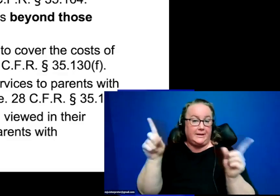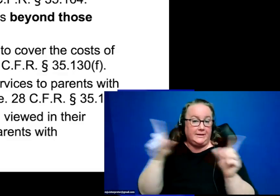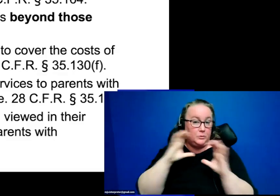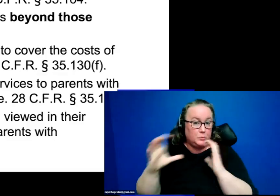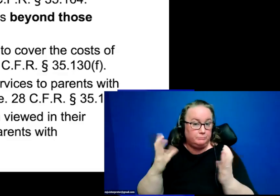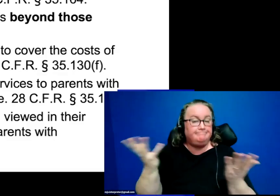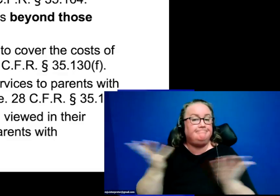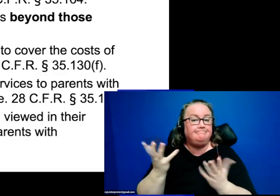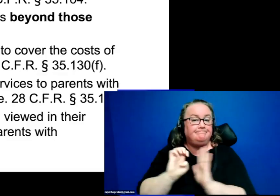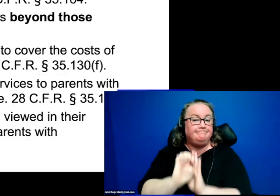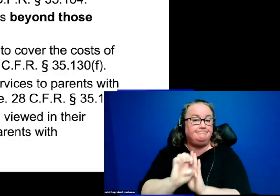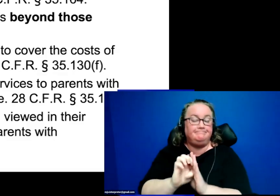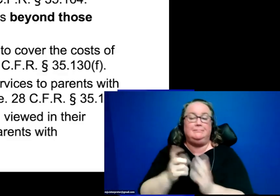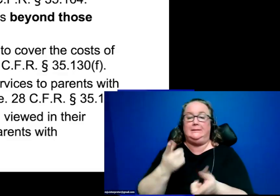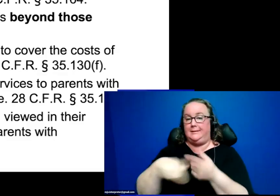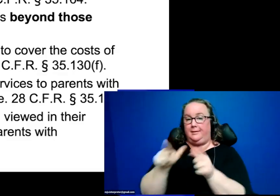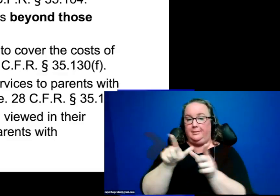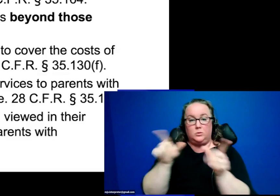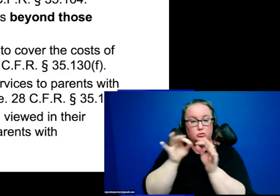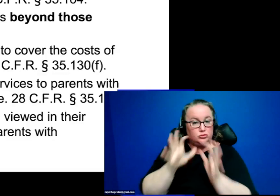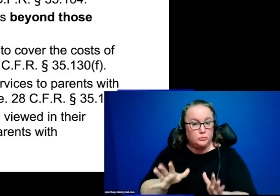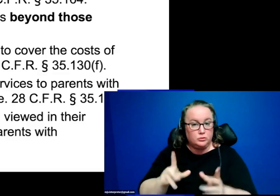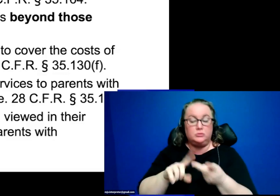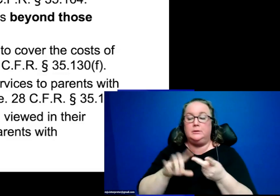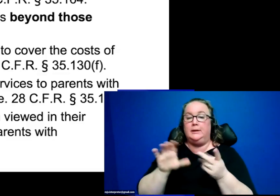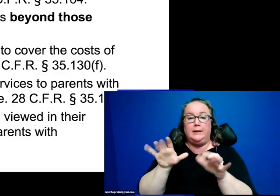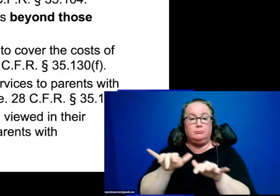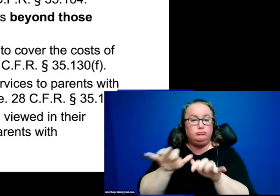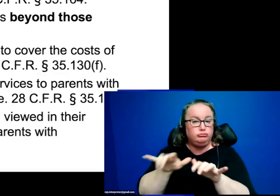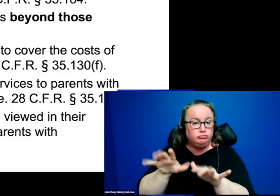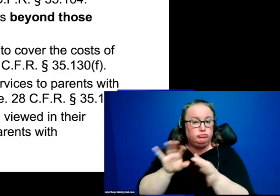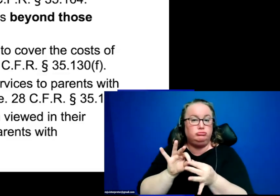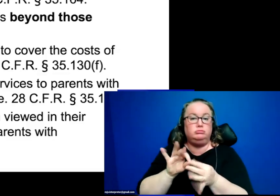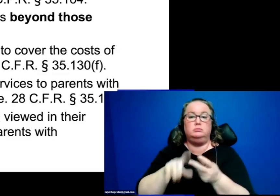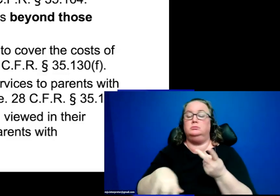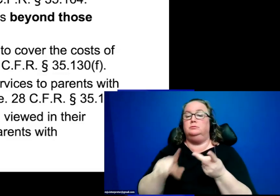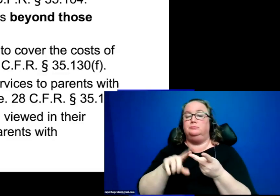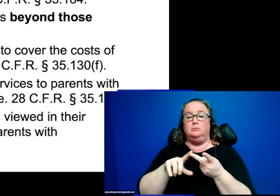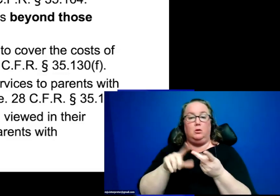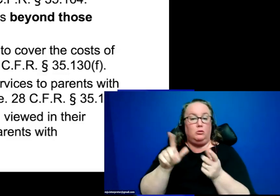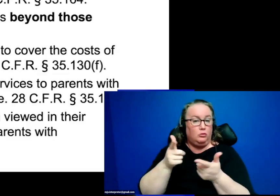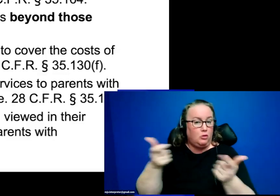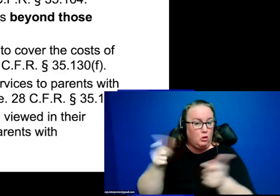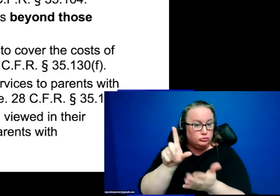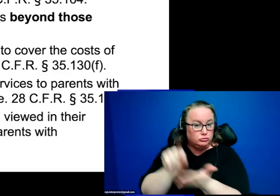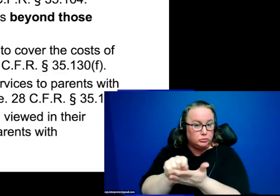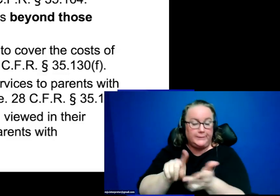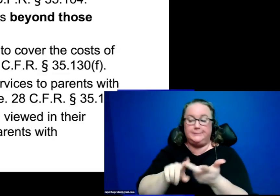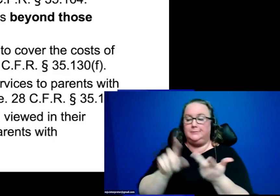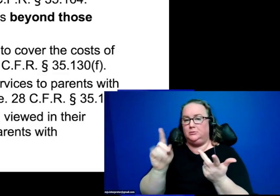sign language interpreters, captioning, large print, digital formats of documents,